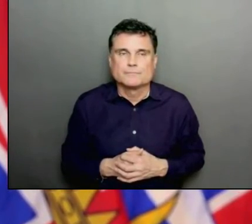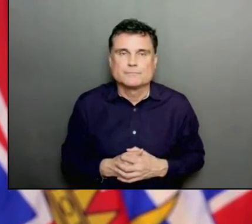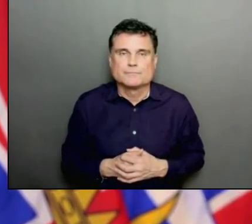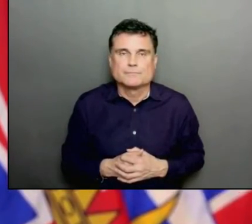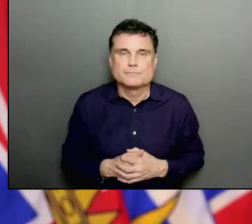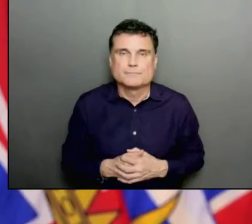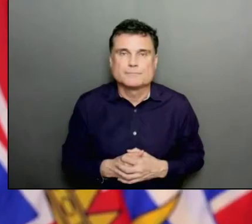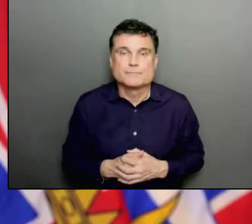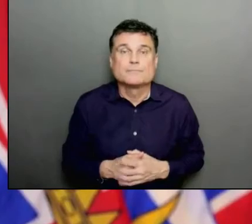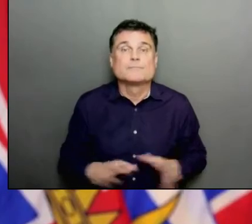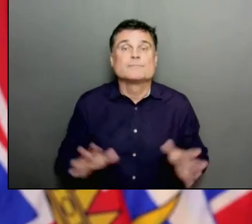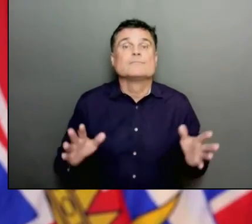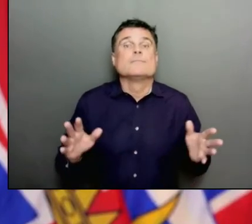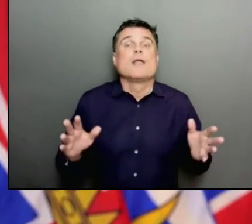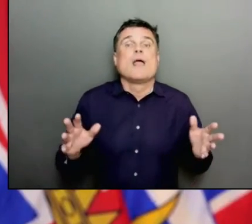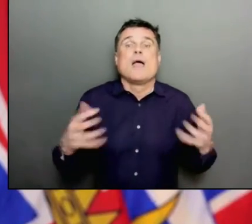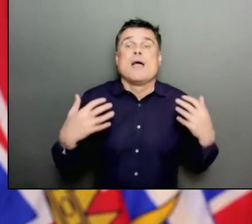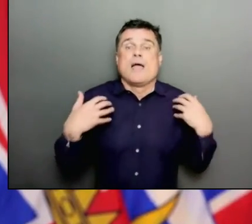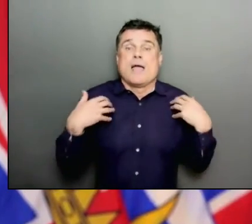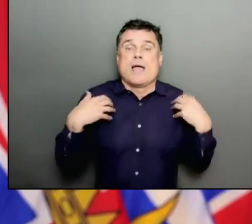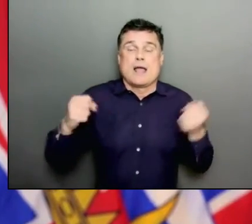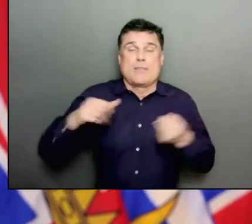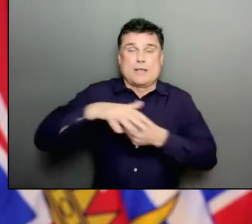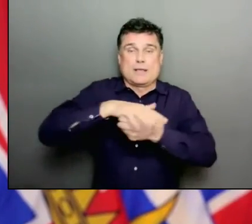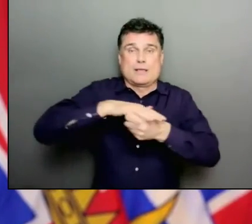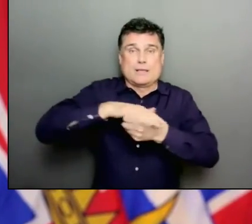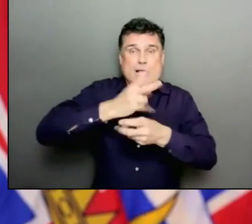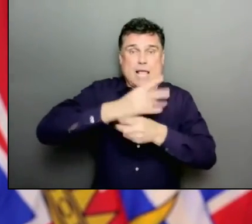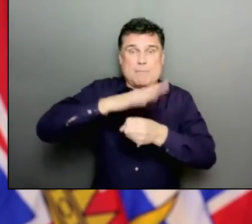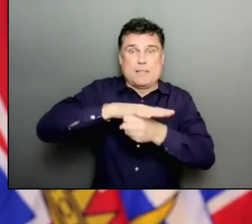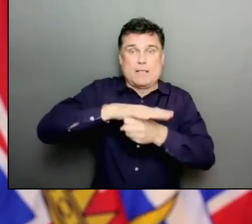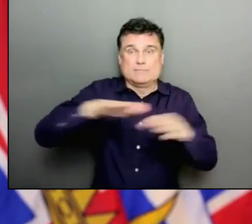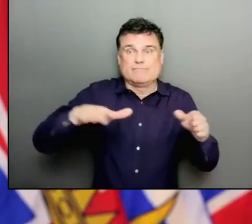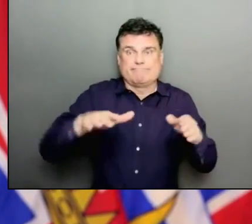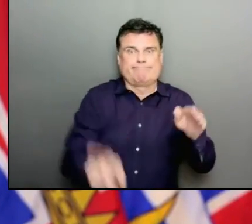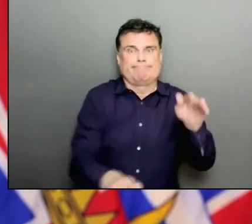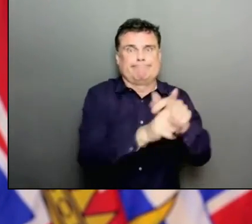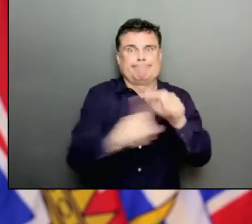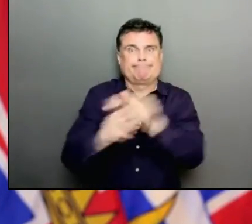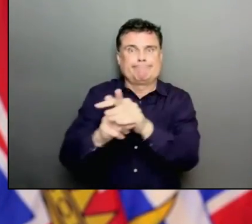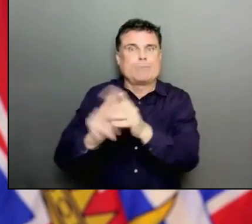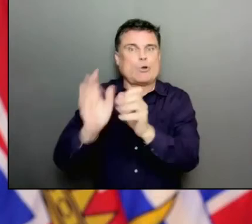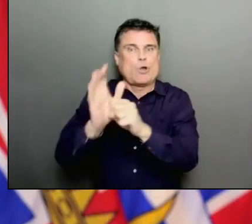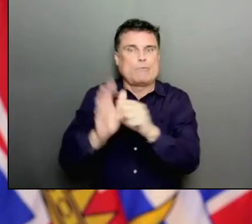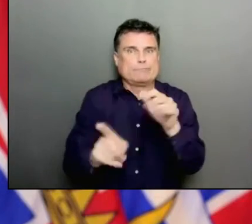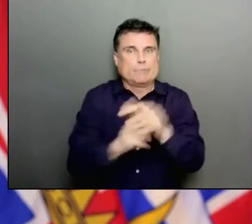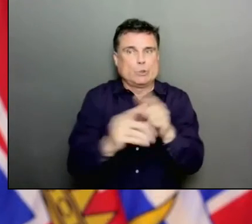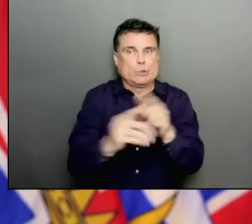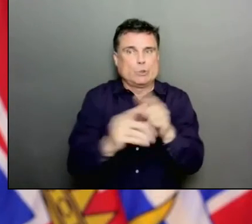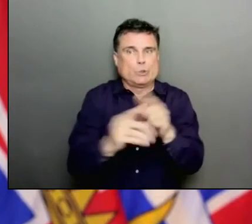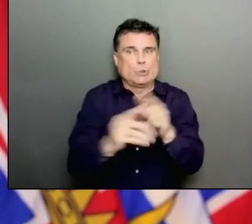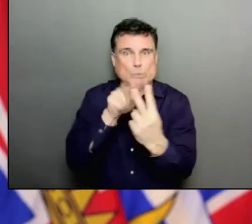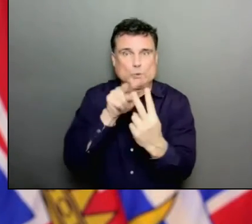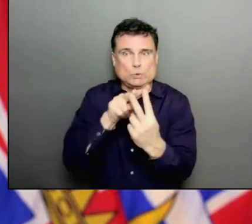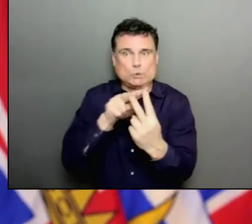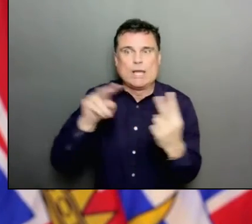the evergreen Baptist care centre and Minoru residence and two which are now over,